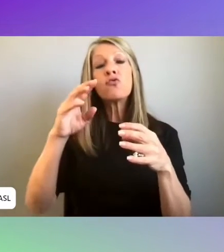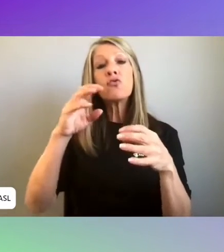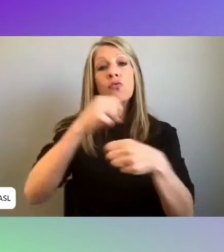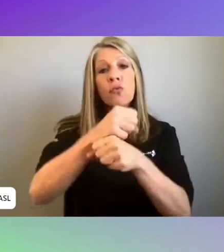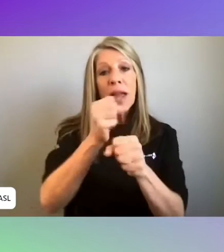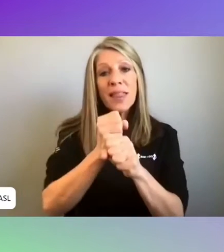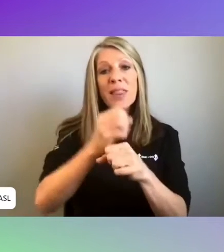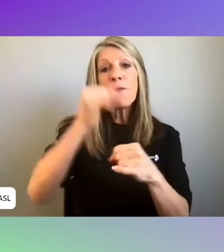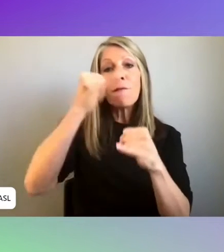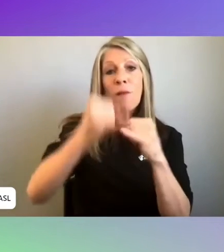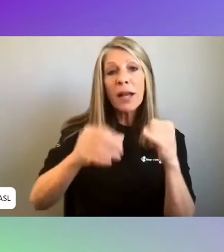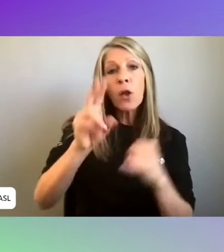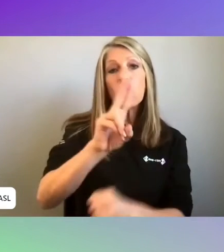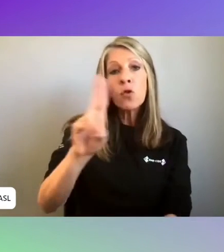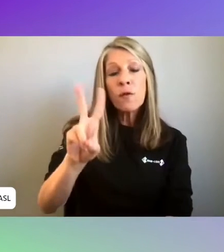were able to work with touch